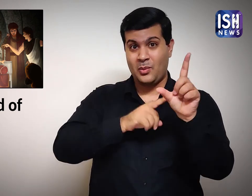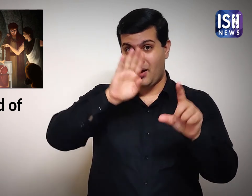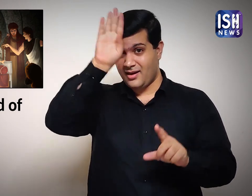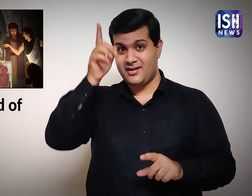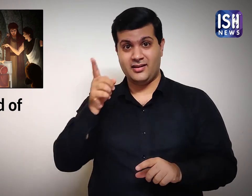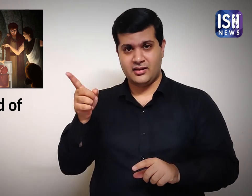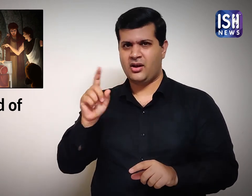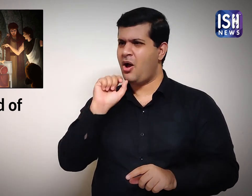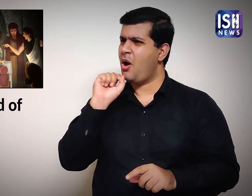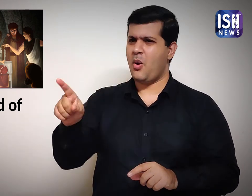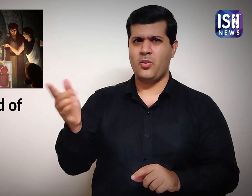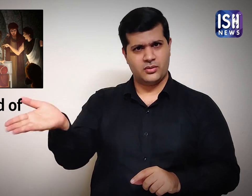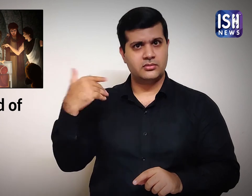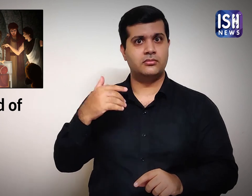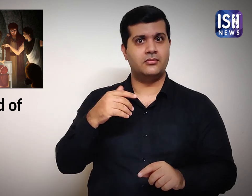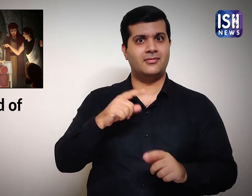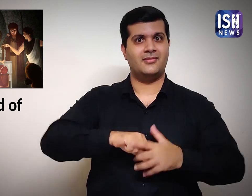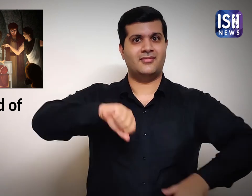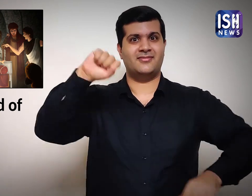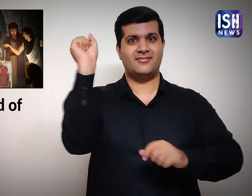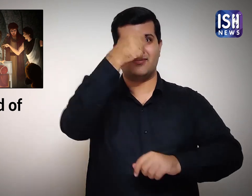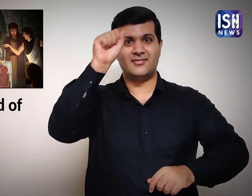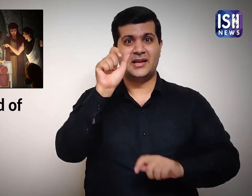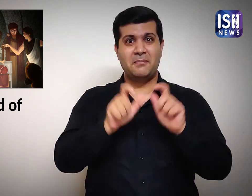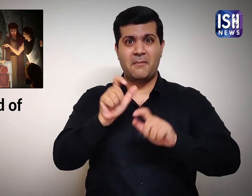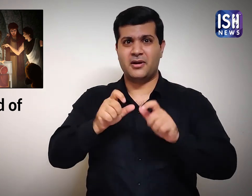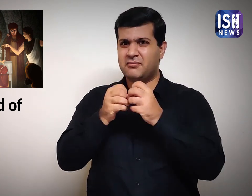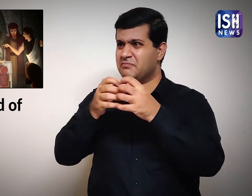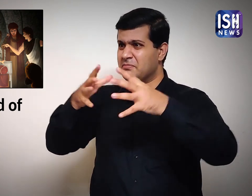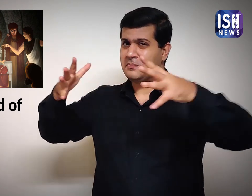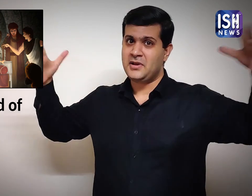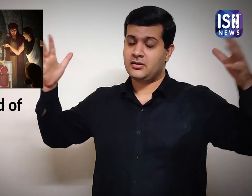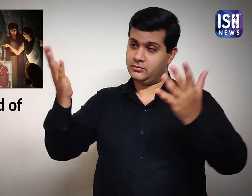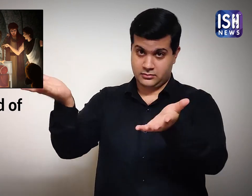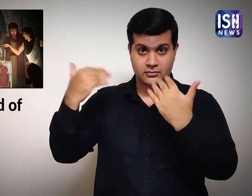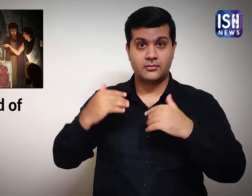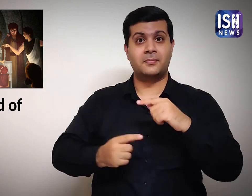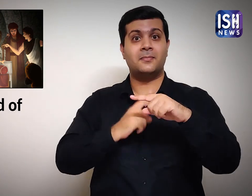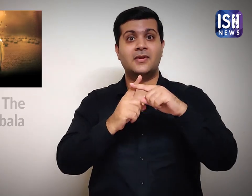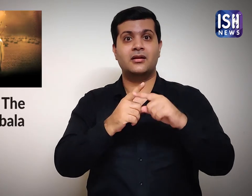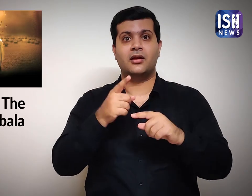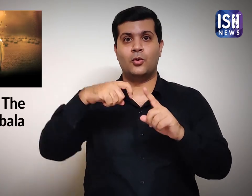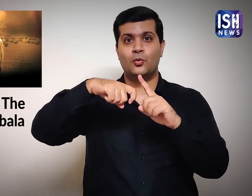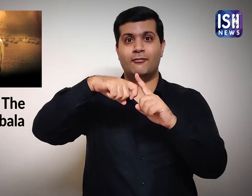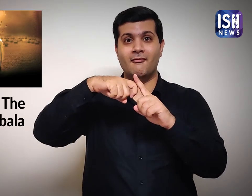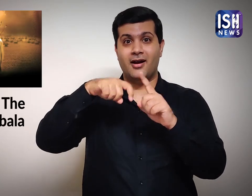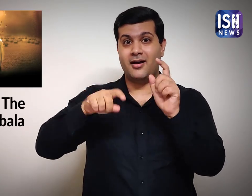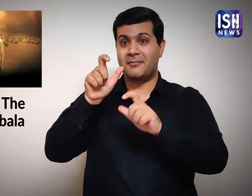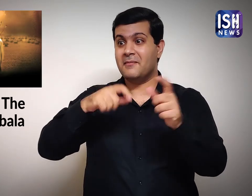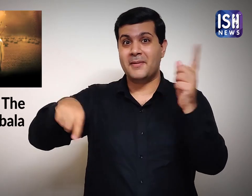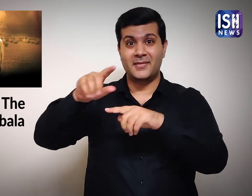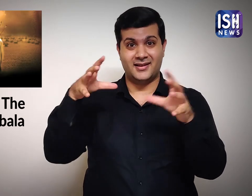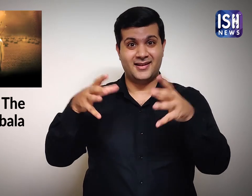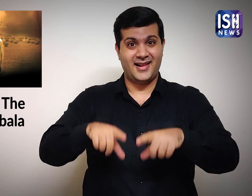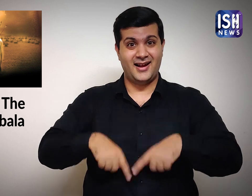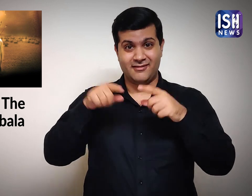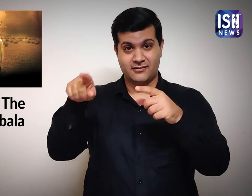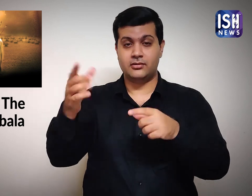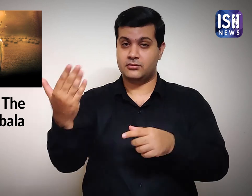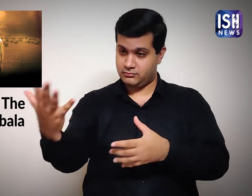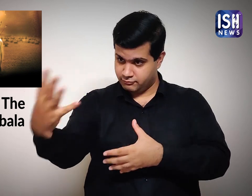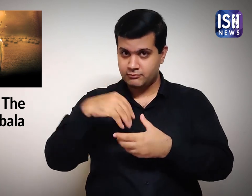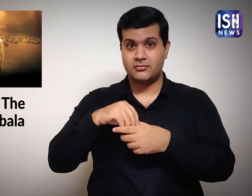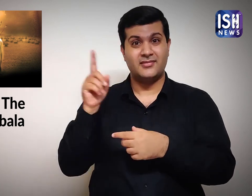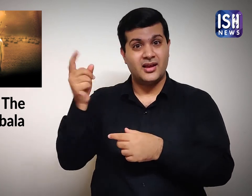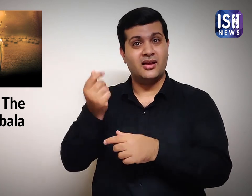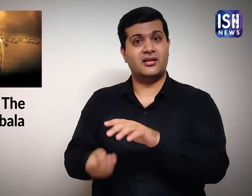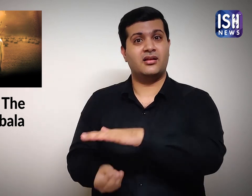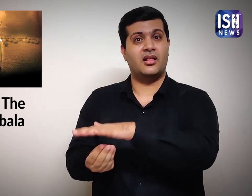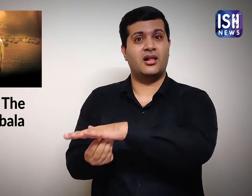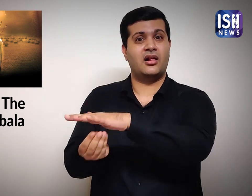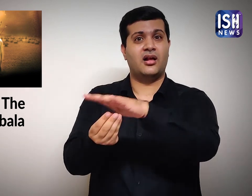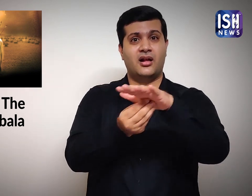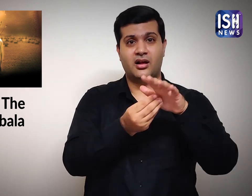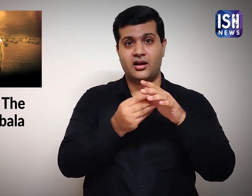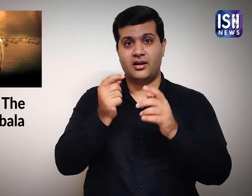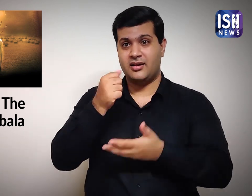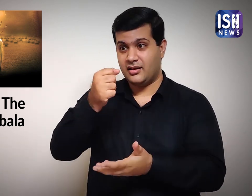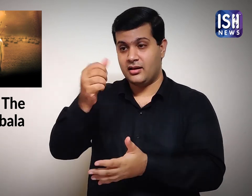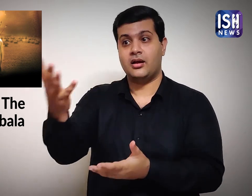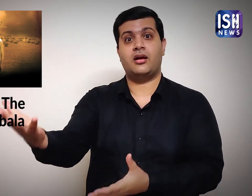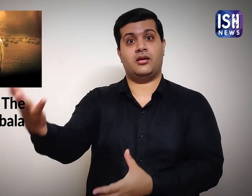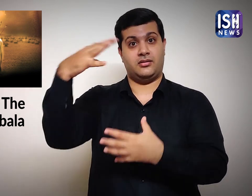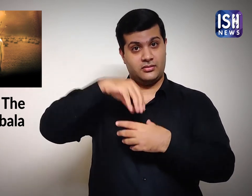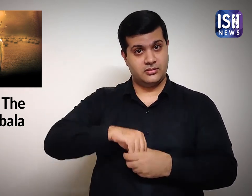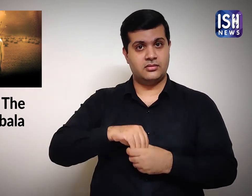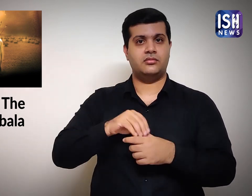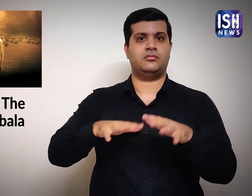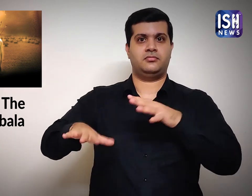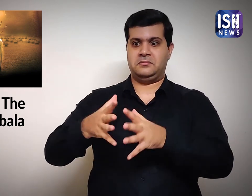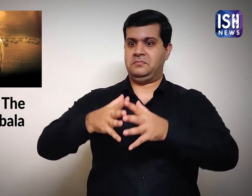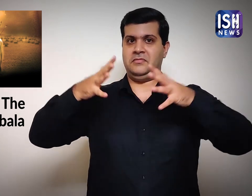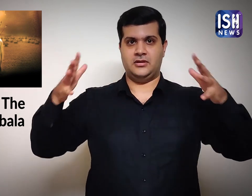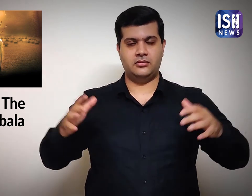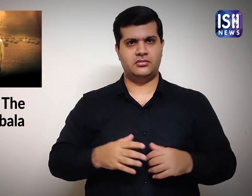He ordered a large army and bribed the people of Kufa to join his army.